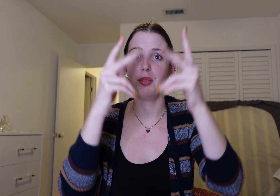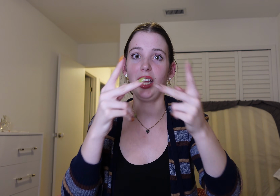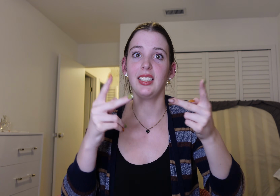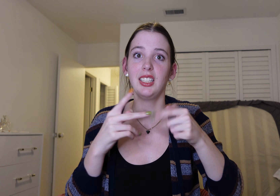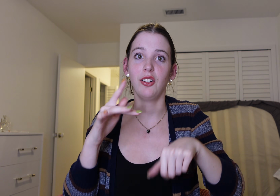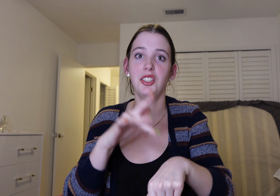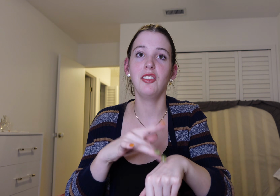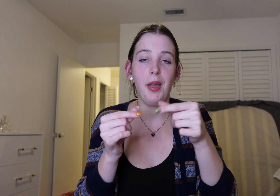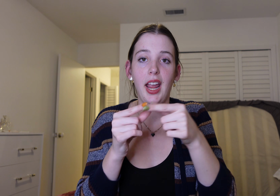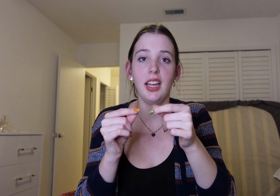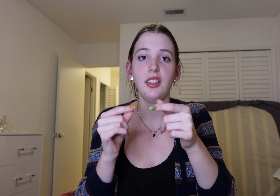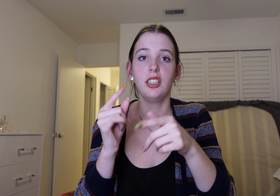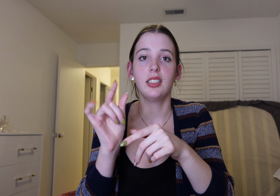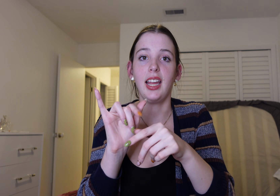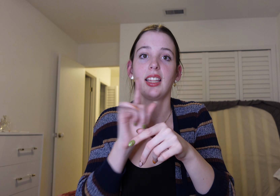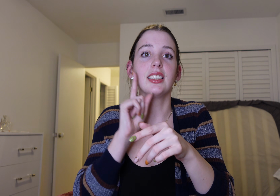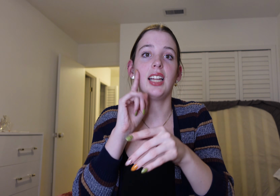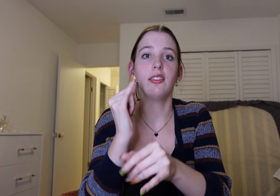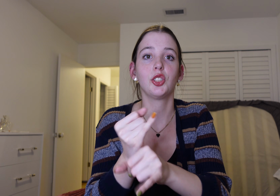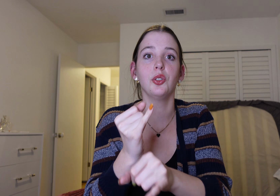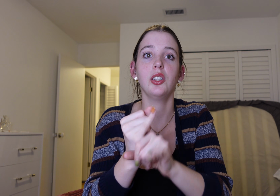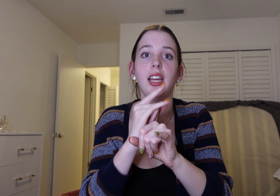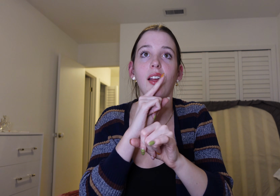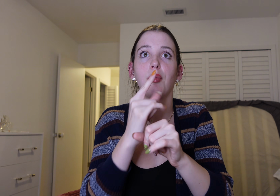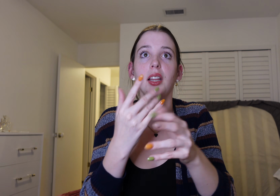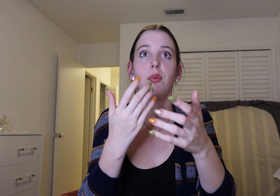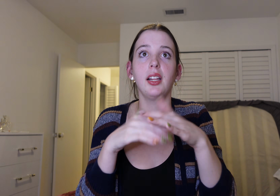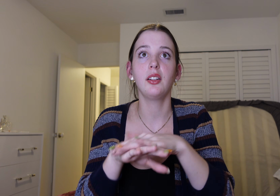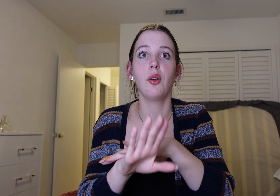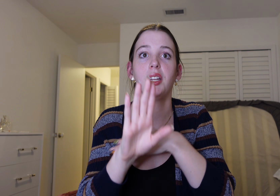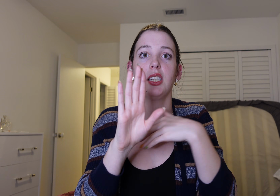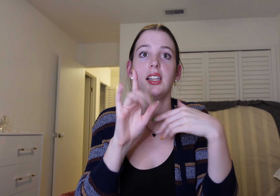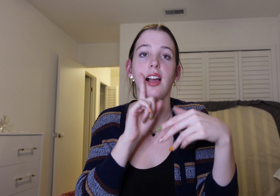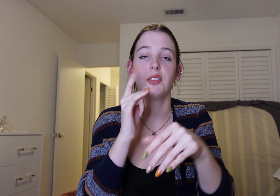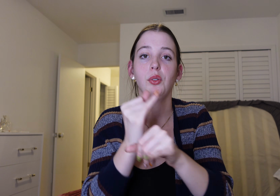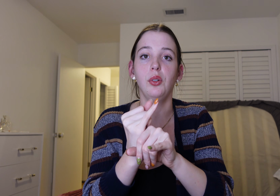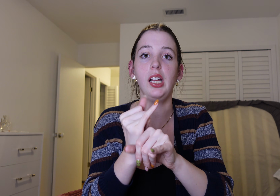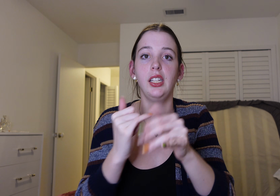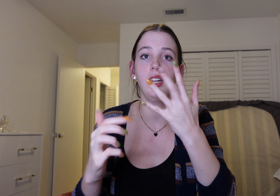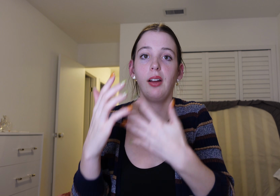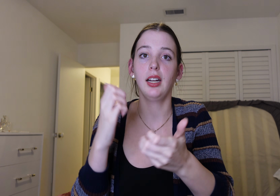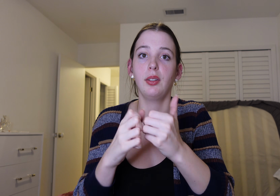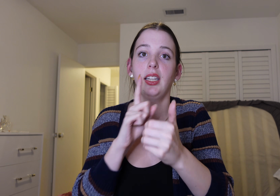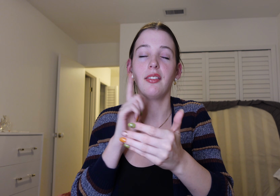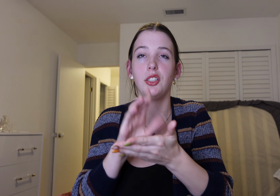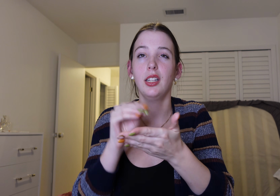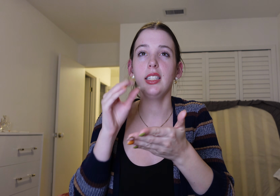place to go to In Japan, there's like this deaf school and I really want to go into the deaf school and interact with the deaf students